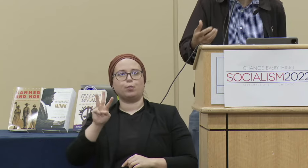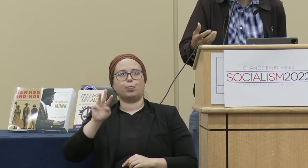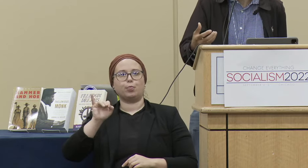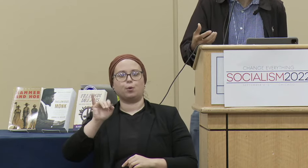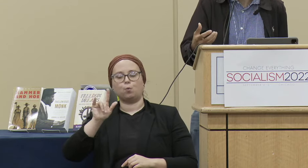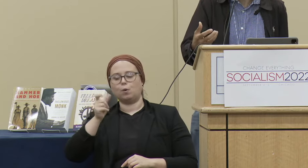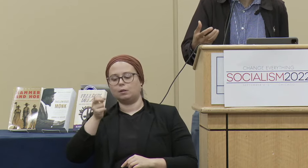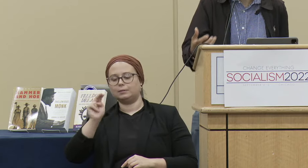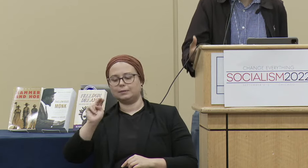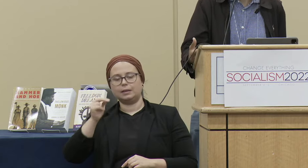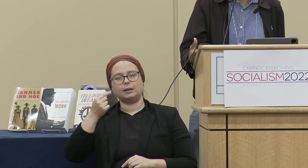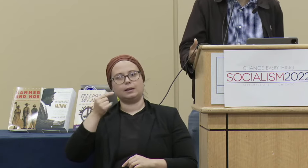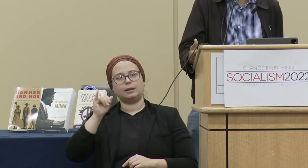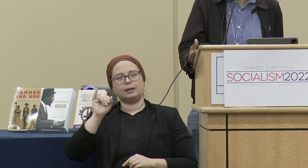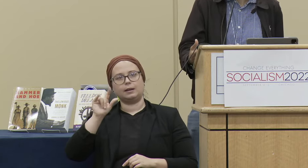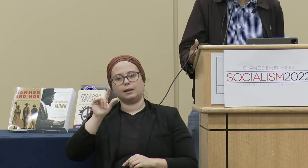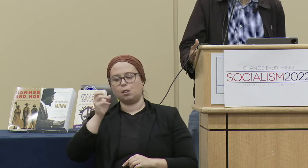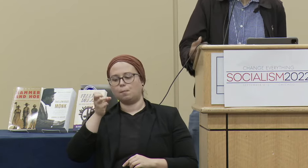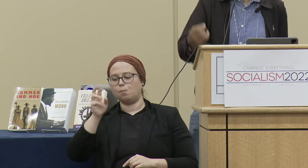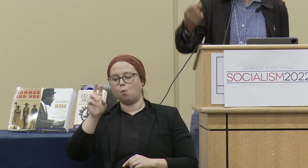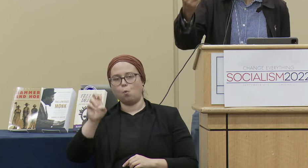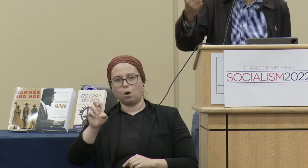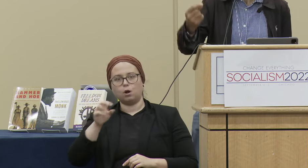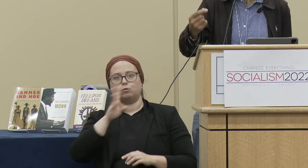about that document is, just like Ruth Wilson Gilmore talks